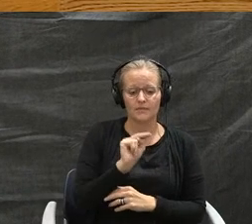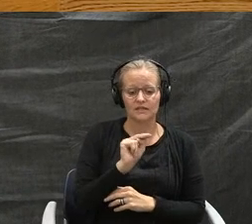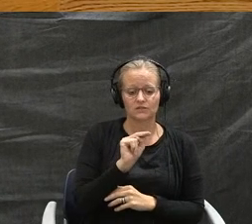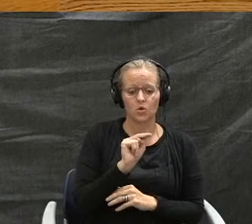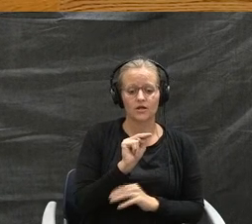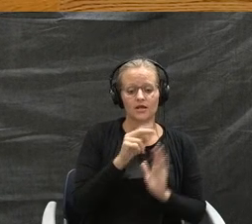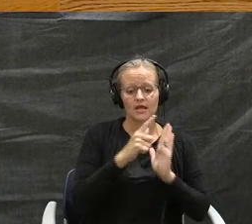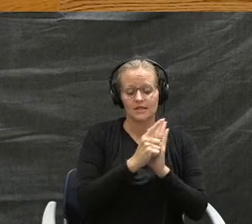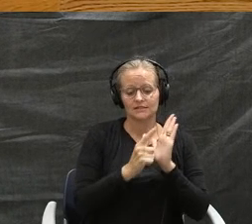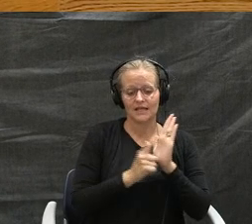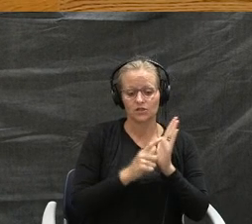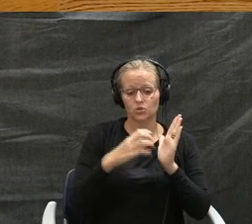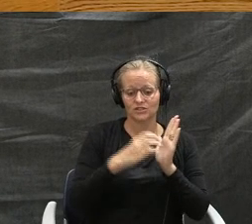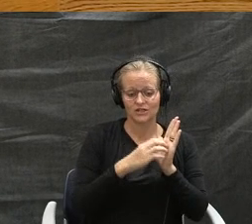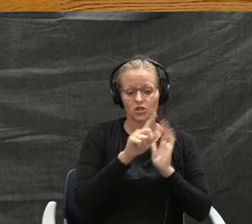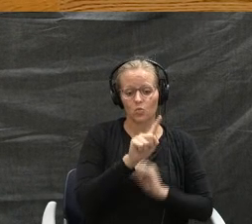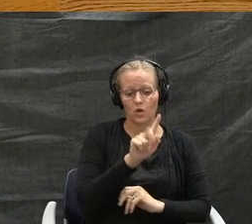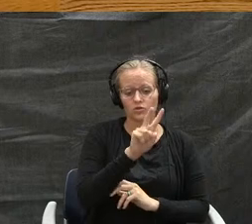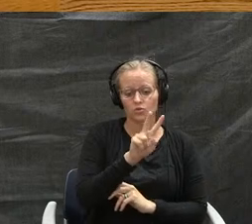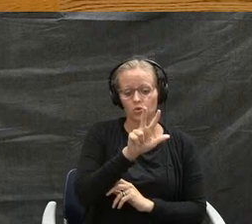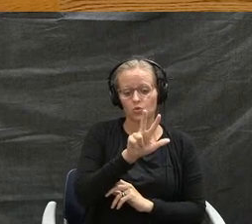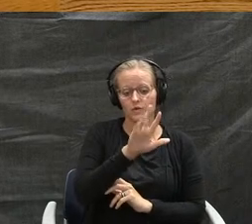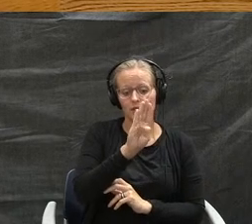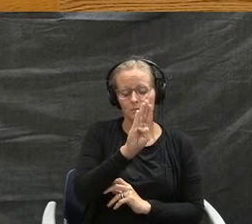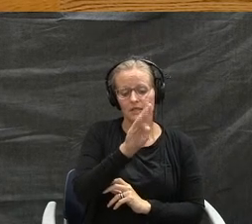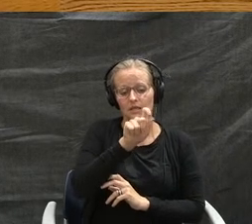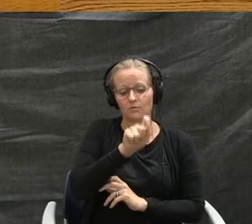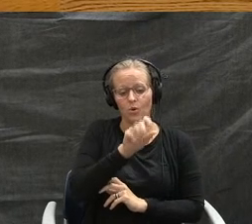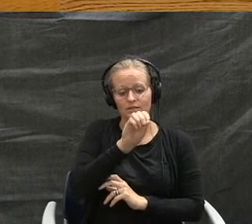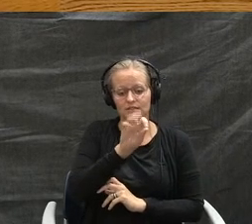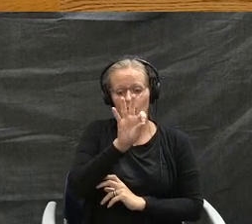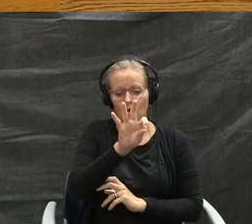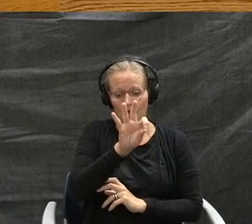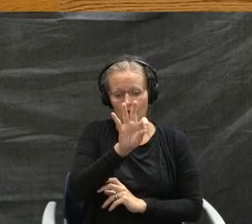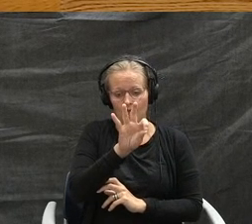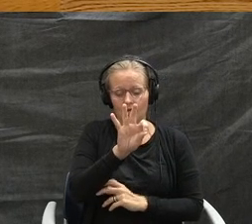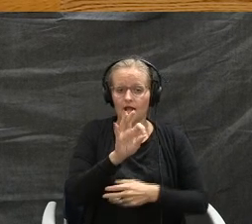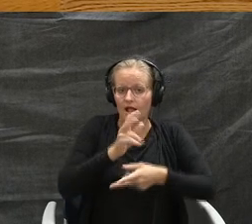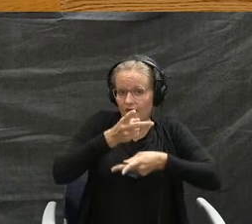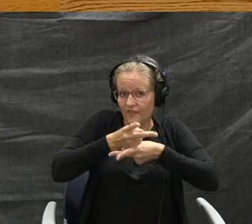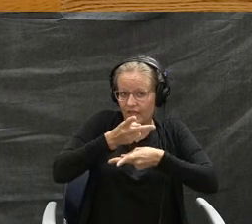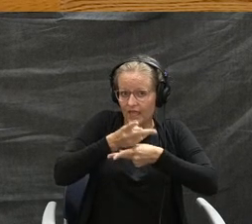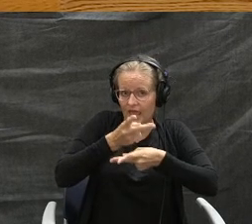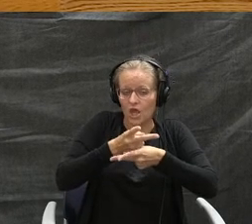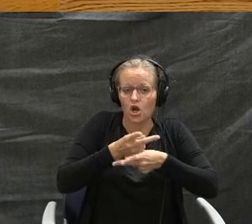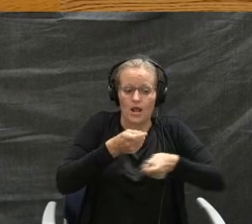Section 123 B .09 vest the care. Management in control of Independent School districts in